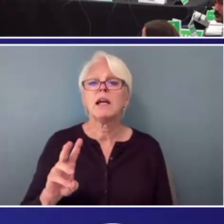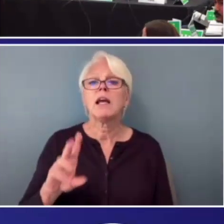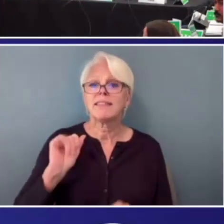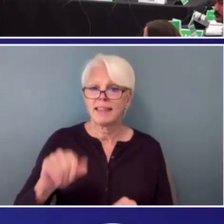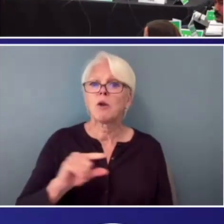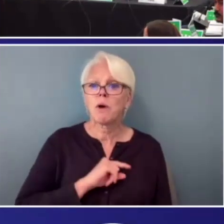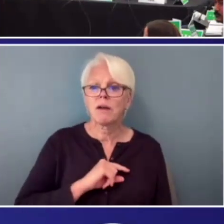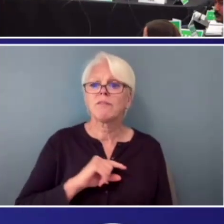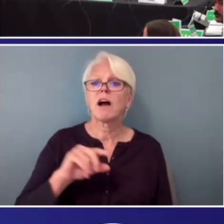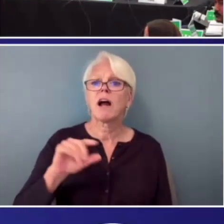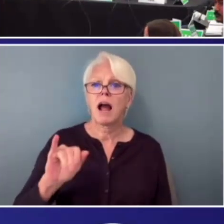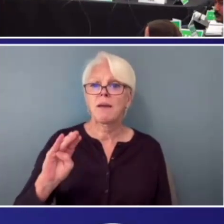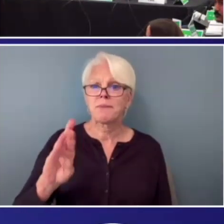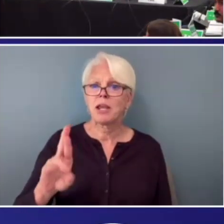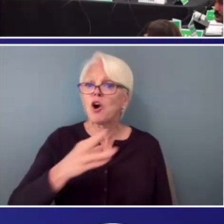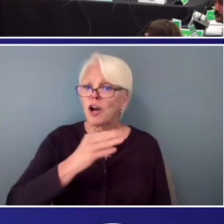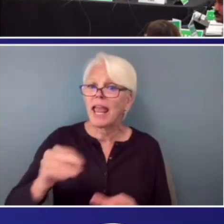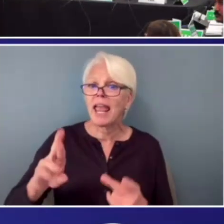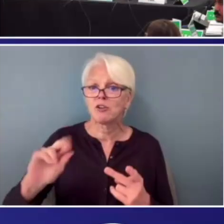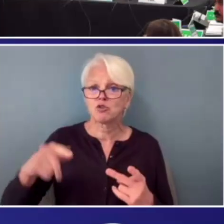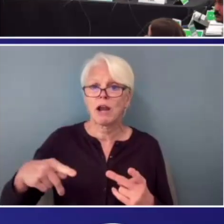if they're able to change between those two plans.